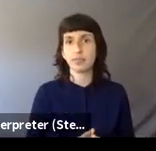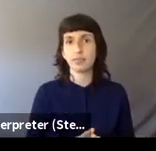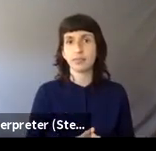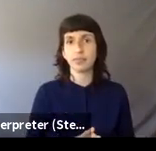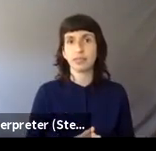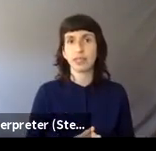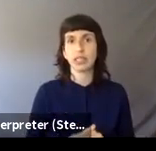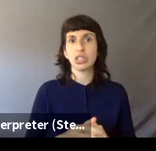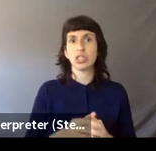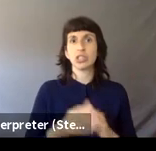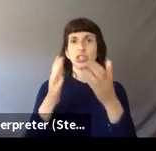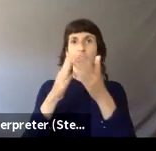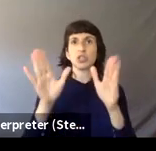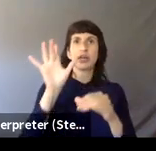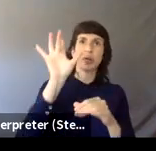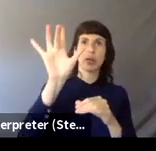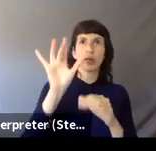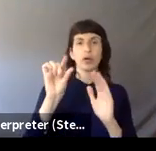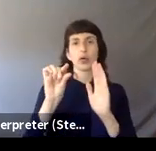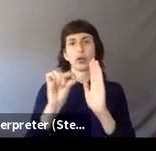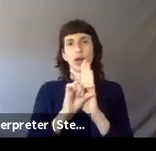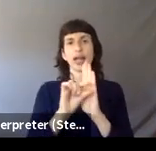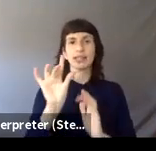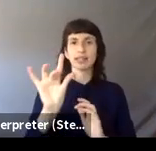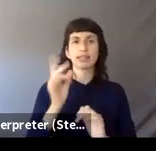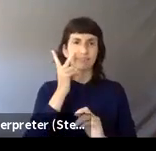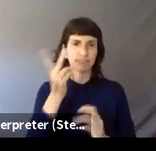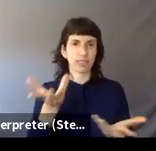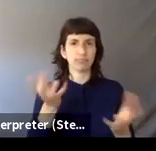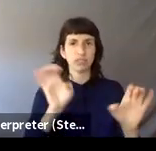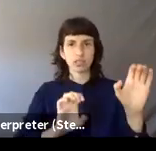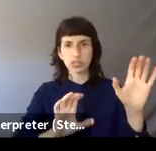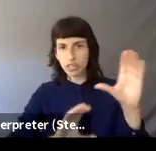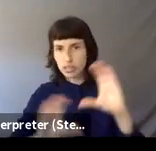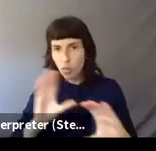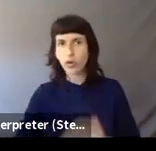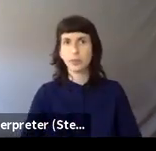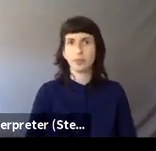Under the general tab of your Team, so it's not under each individual channel. When you're looking at channels you won't see grades up at the top.